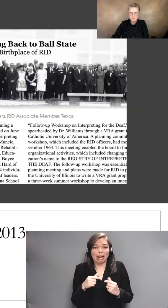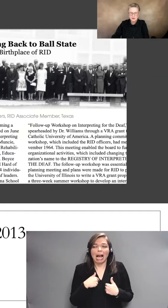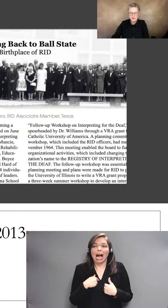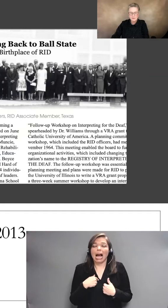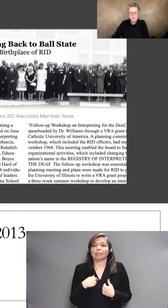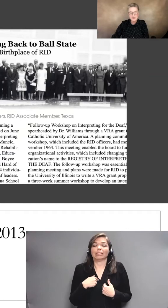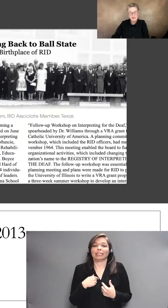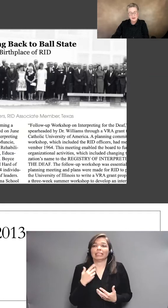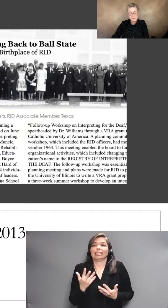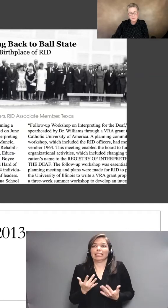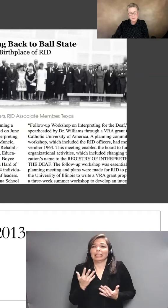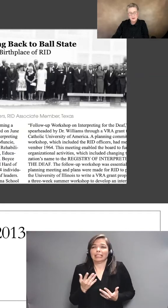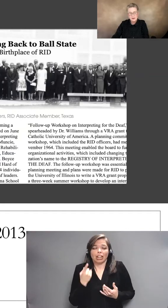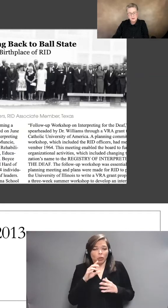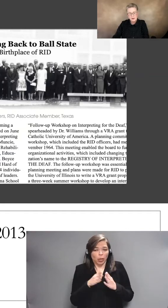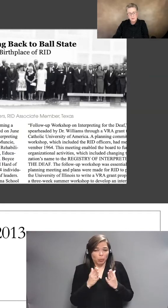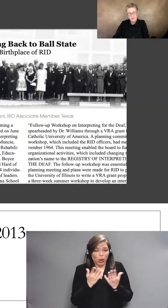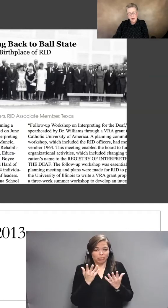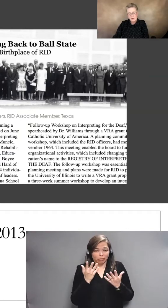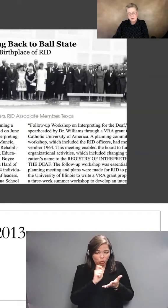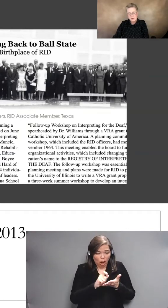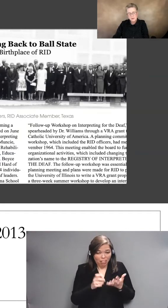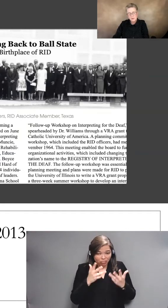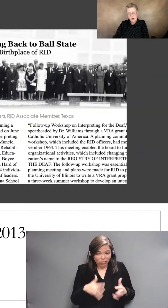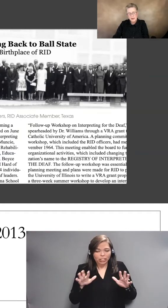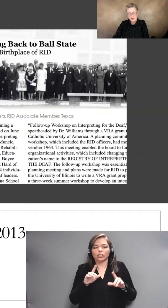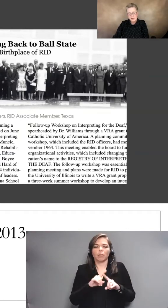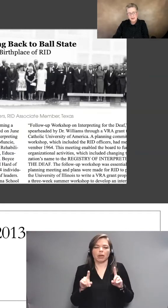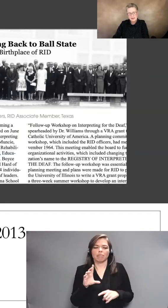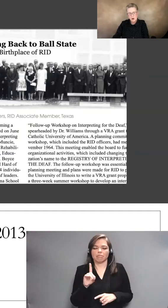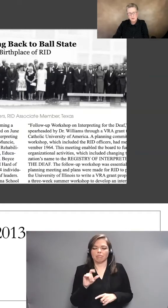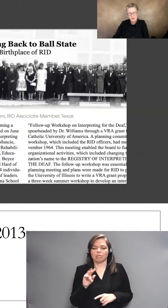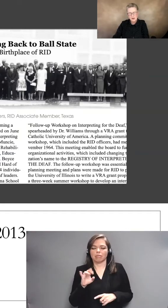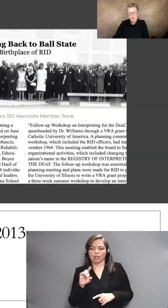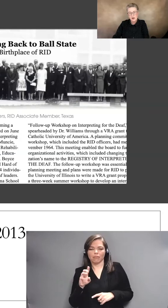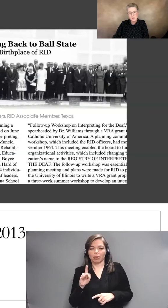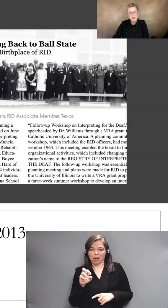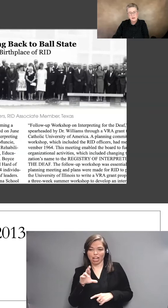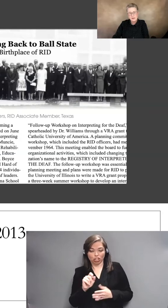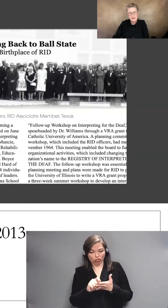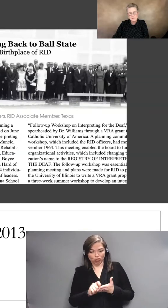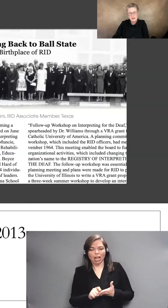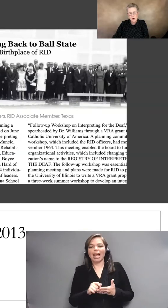written, but David Myers is writing it, he has all the information, I wanted him to give me all